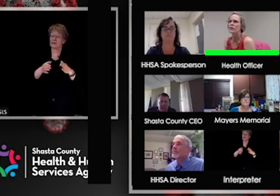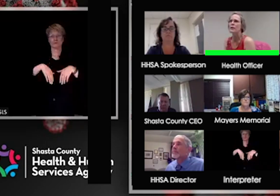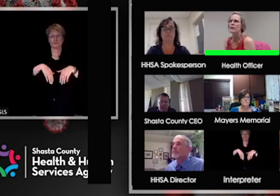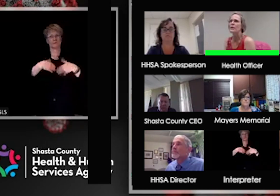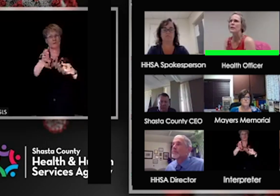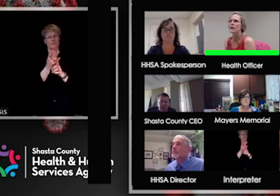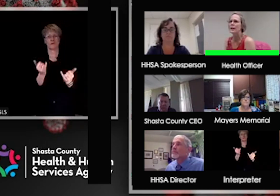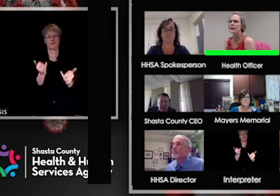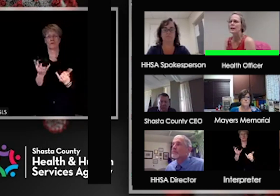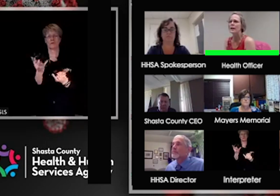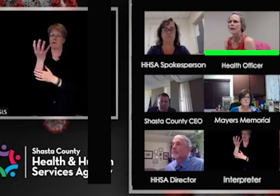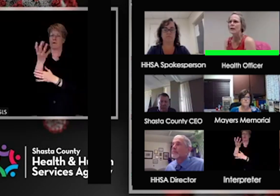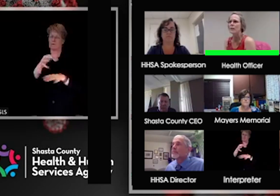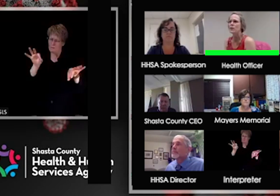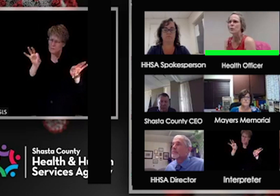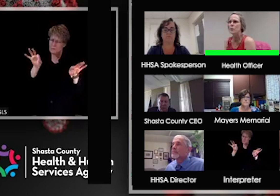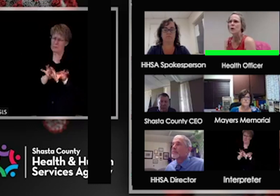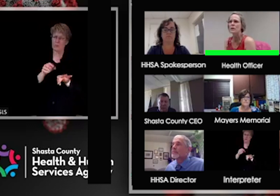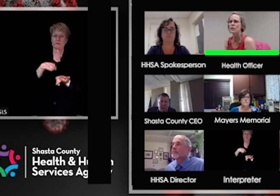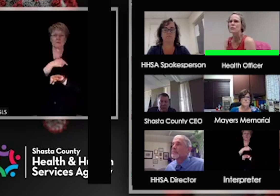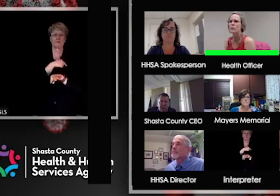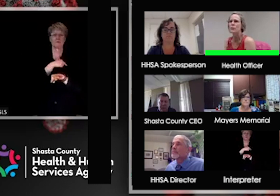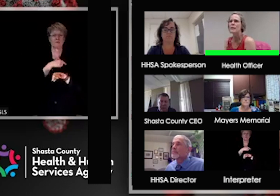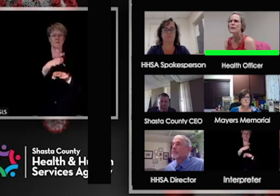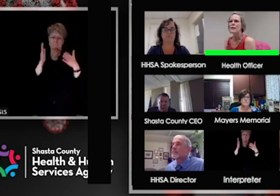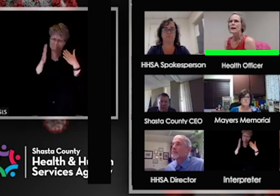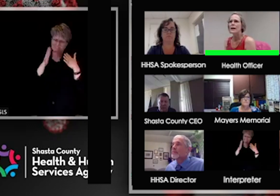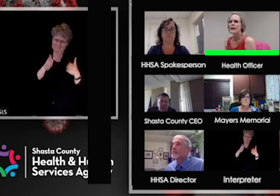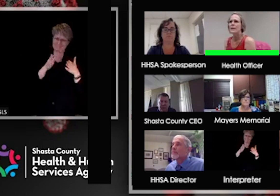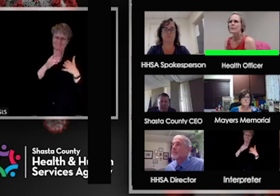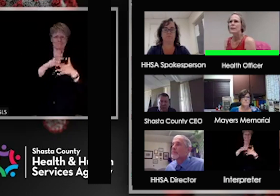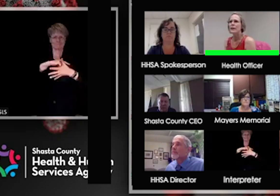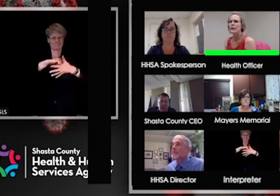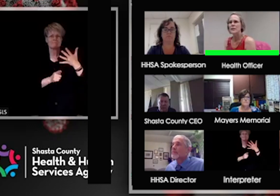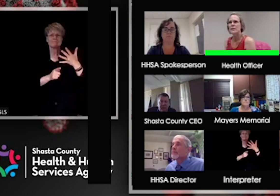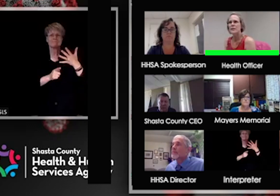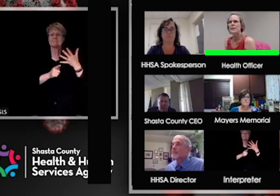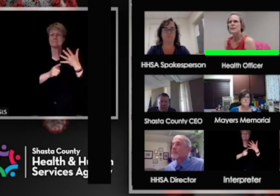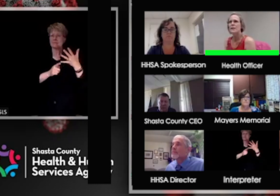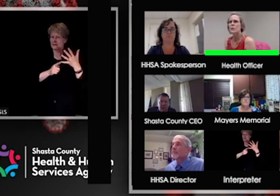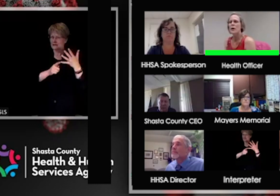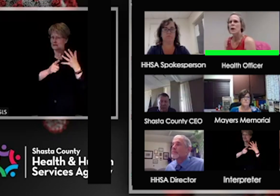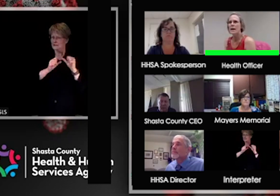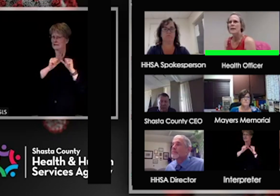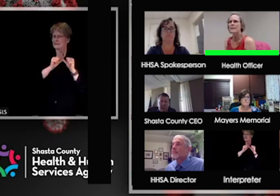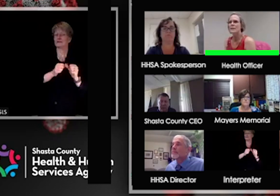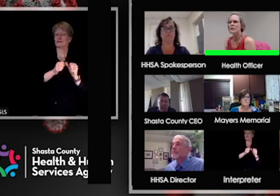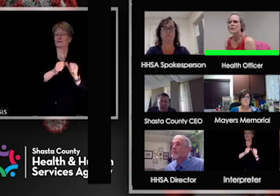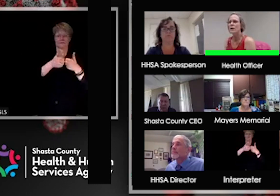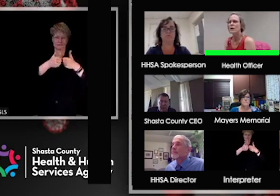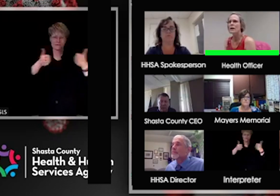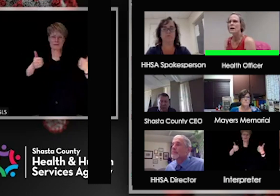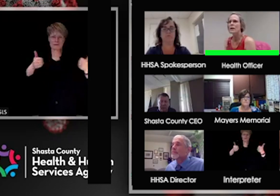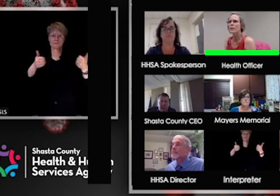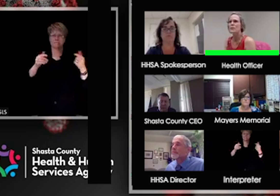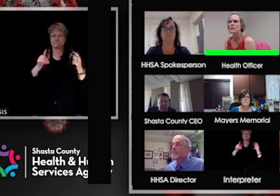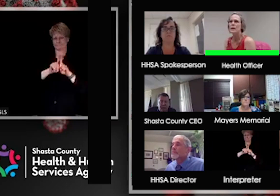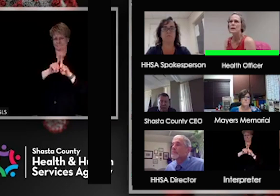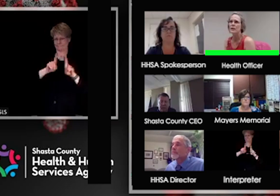diligent and try and do our part to keep our distance and wear masks and all, so we can